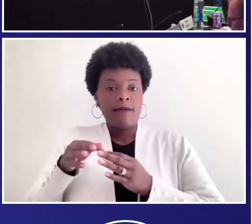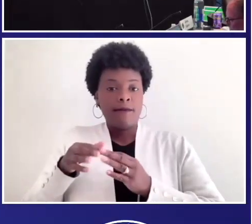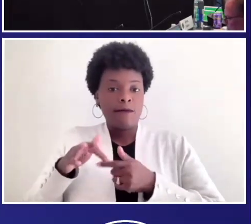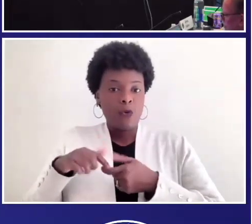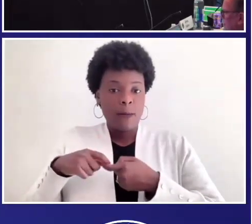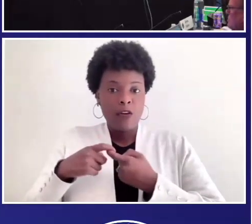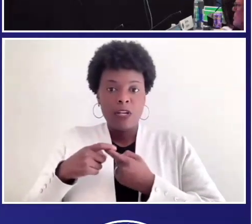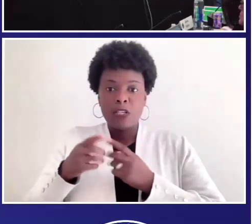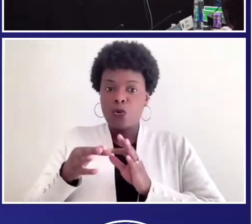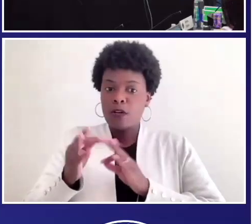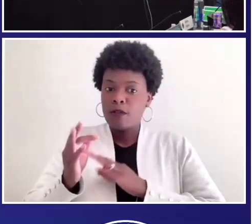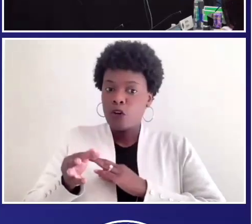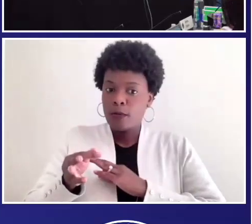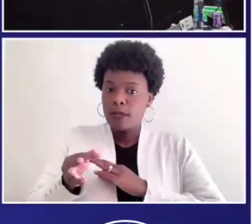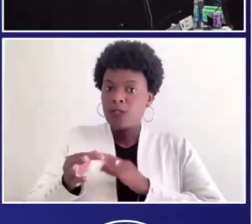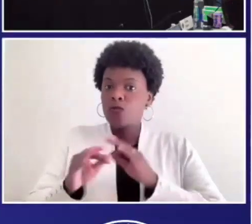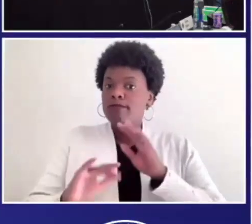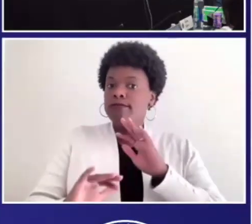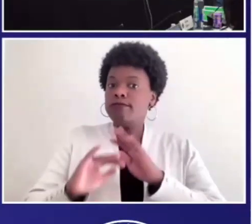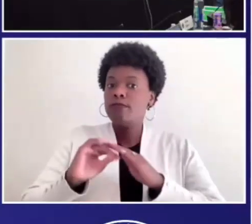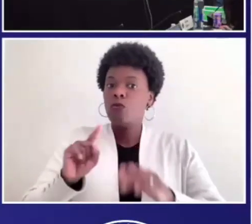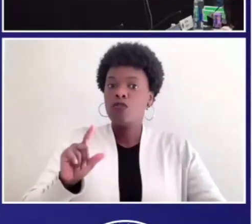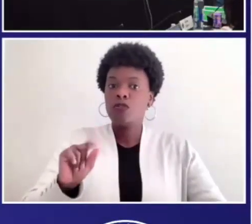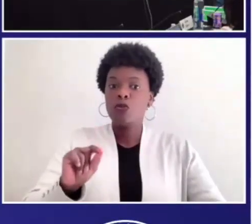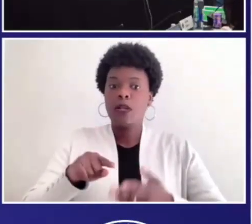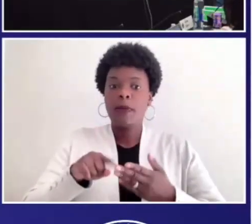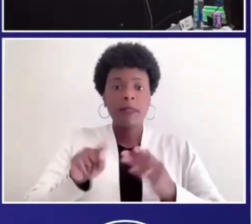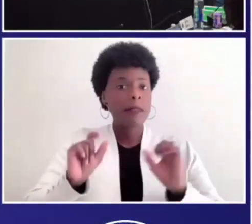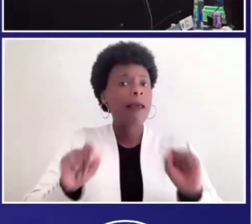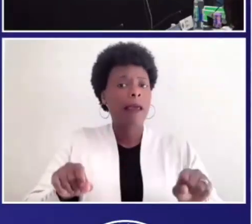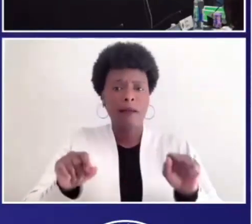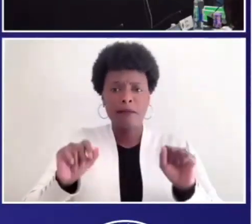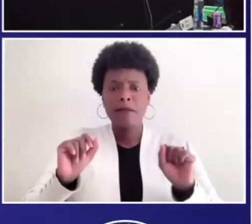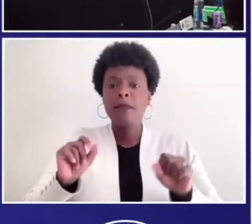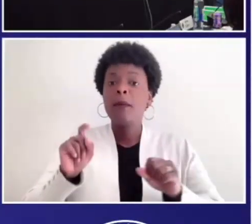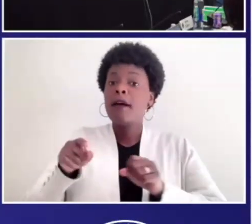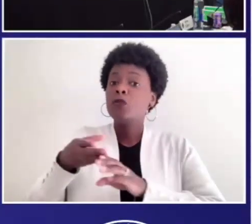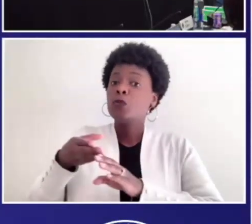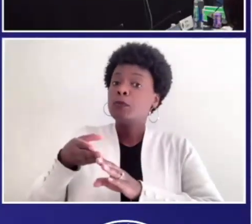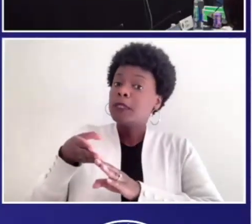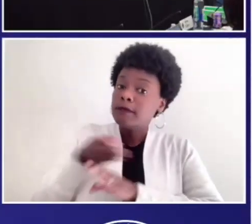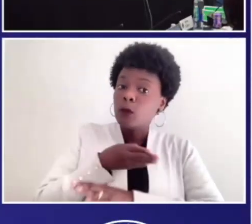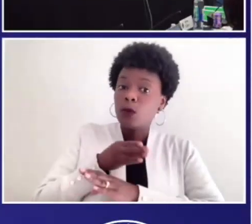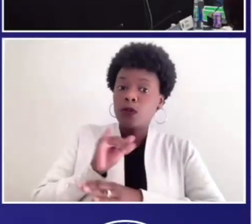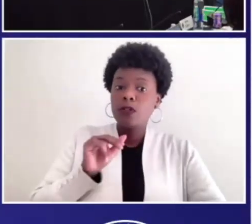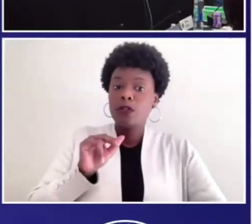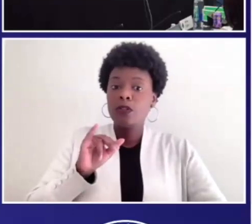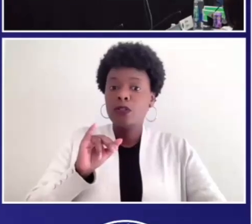to do so. You know, that's still what they can do prior to. It would need to be done before June 30th, on or before,